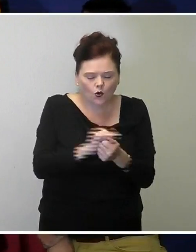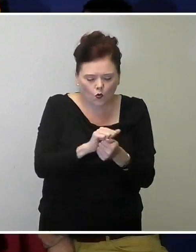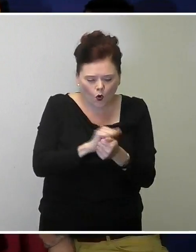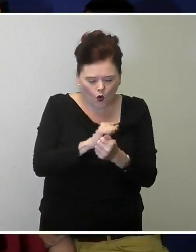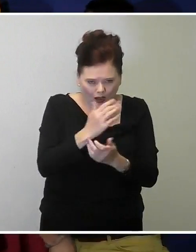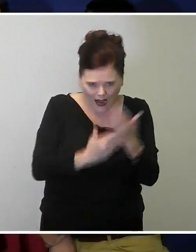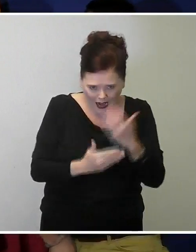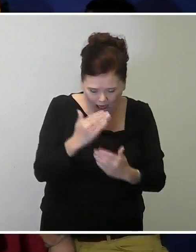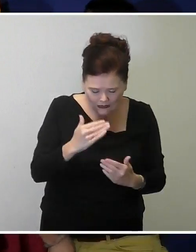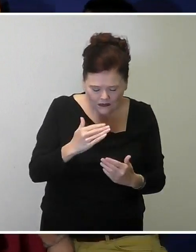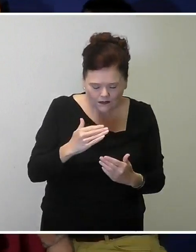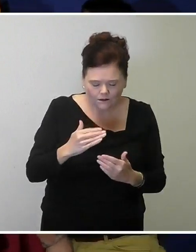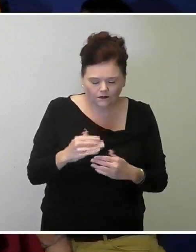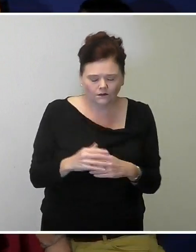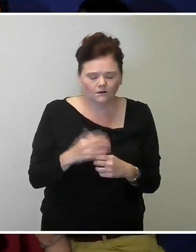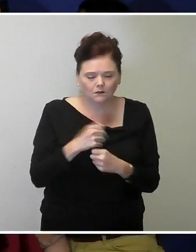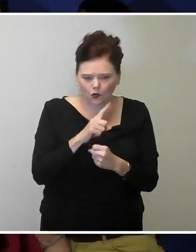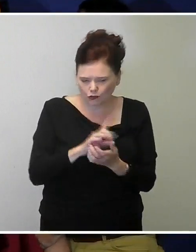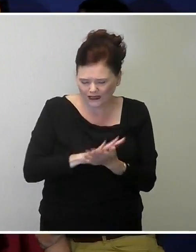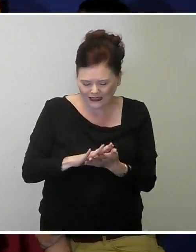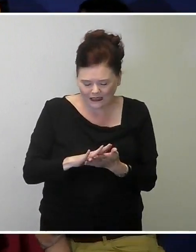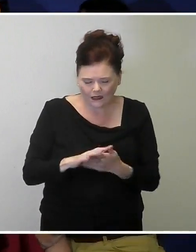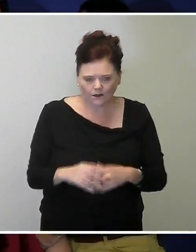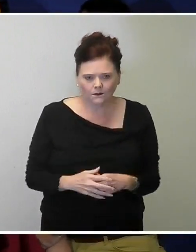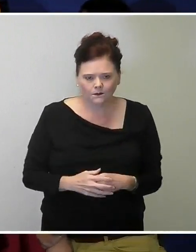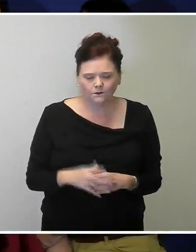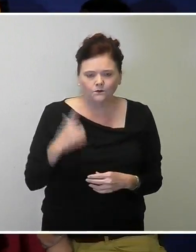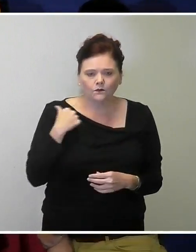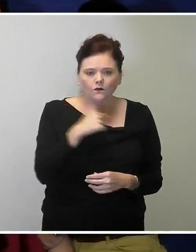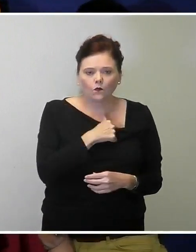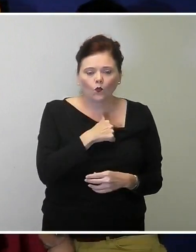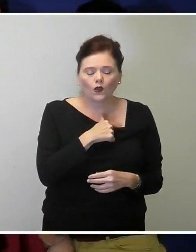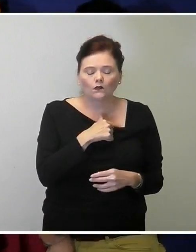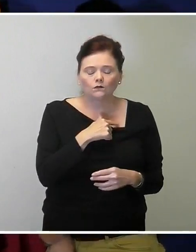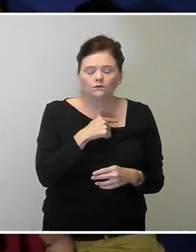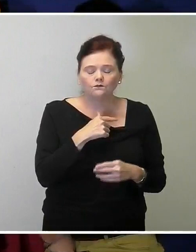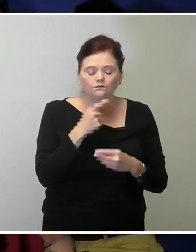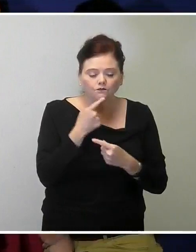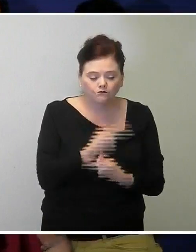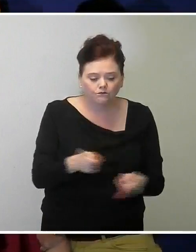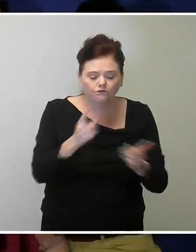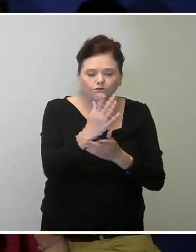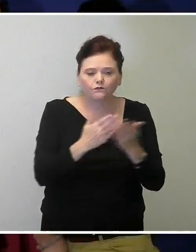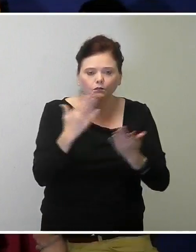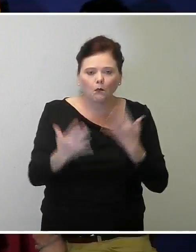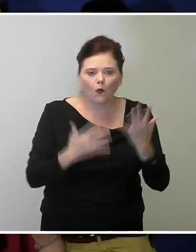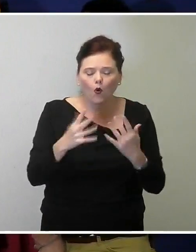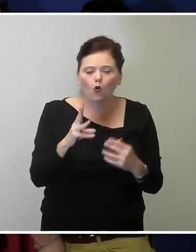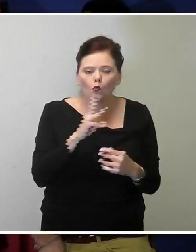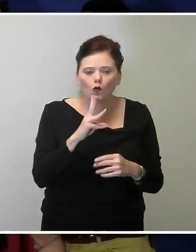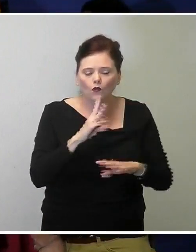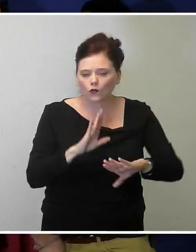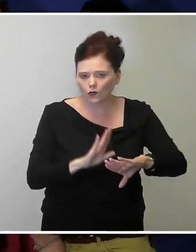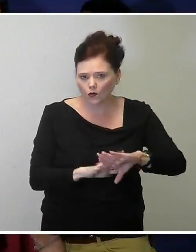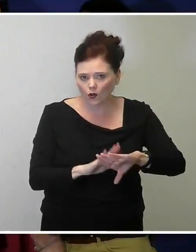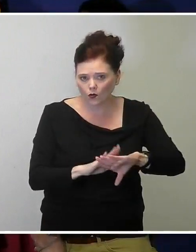IF THEY HAVE CONTACT WITH IT GOOD HAND WASHING, AS WELL AS, ALCOHOL BASED HAND CLEANER